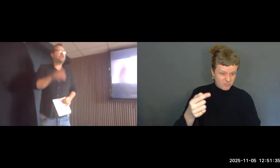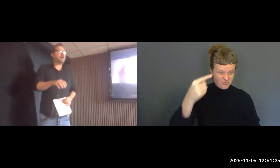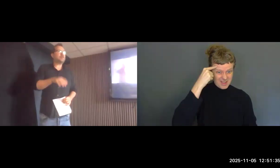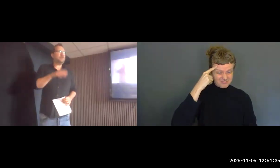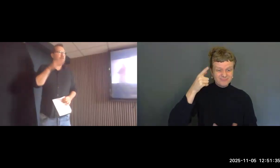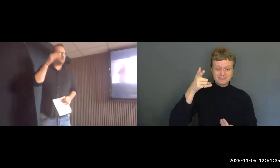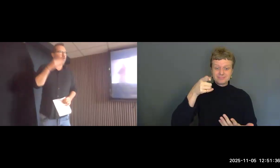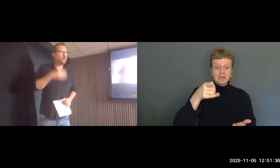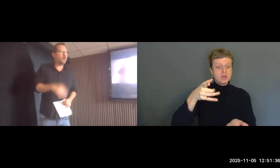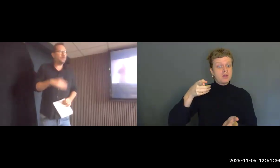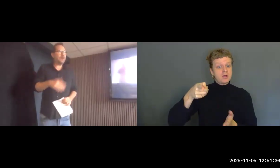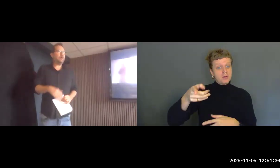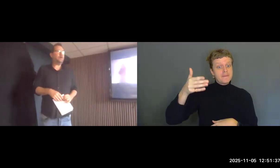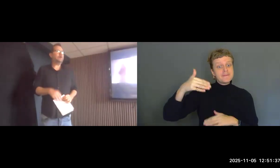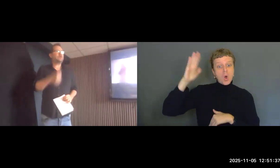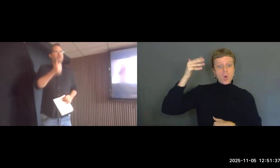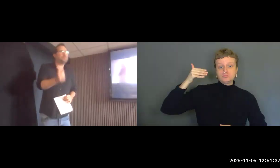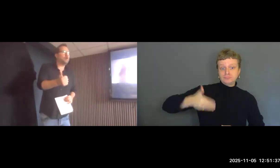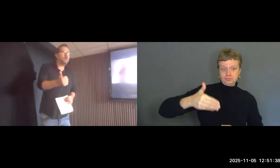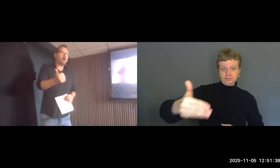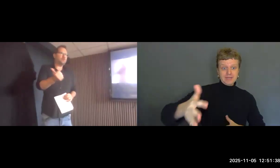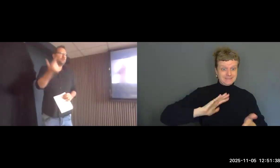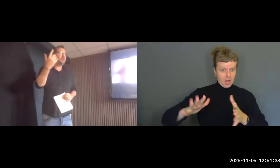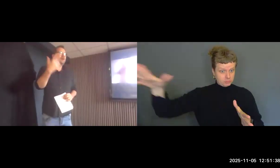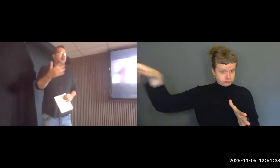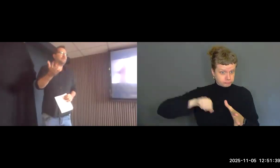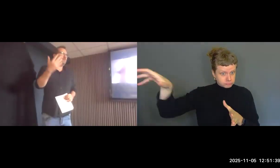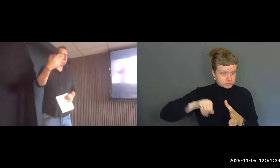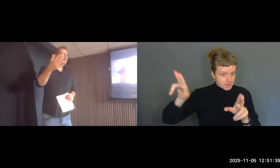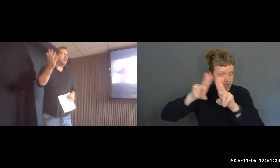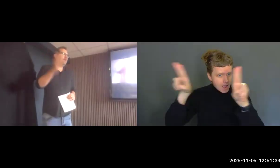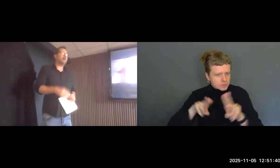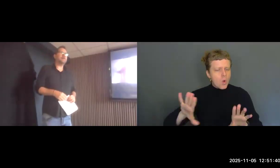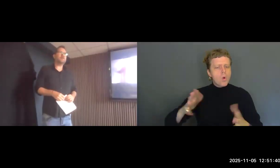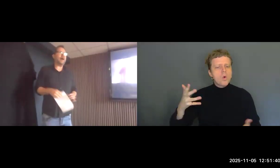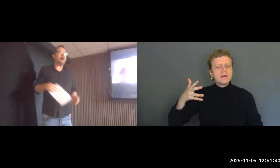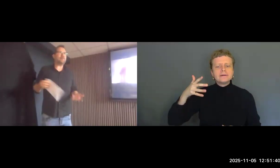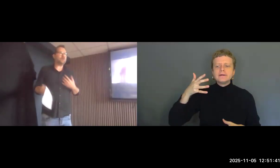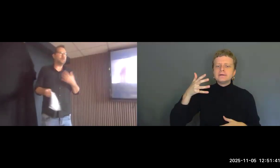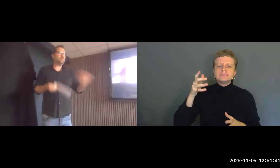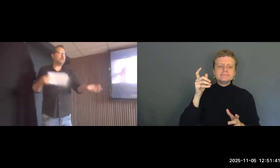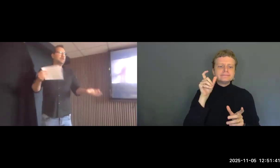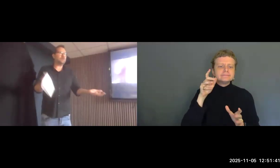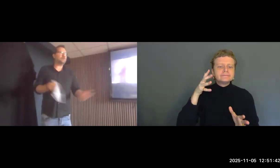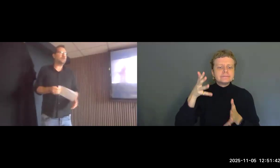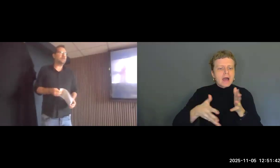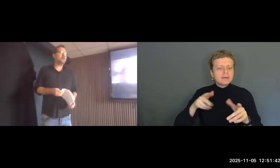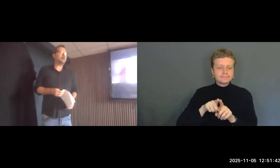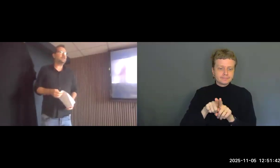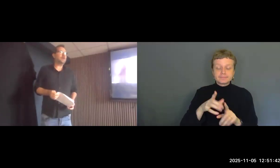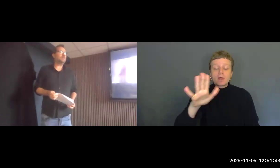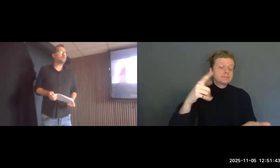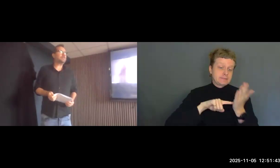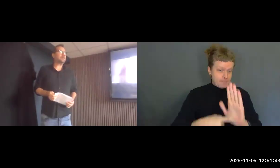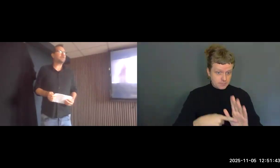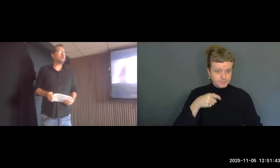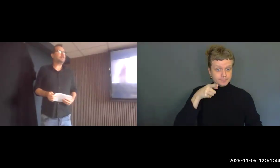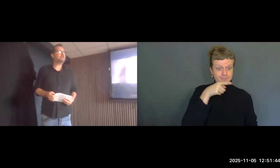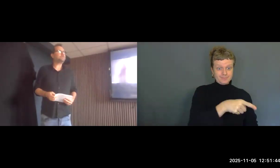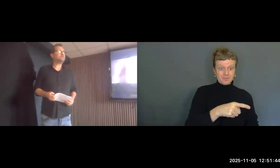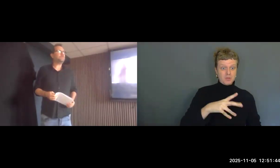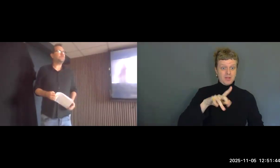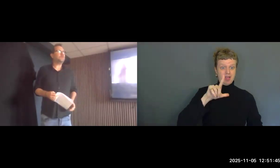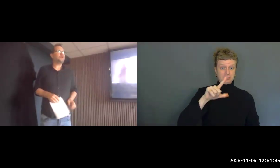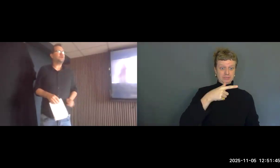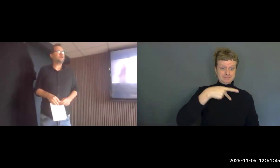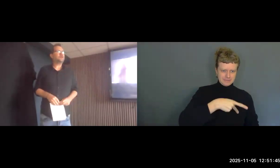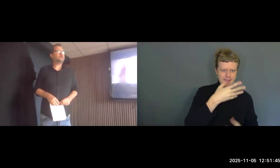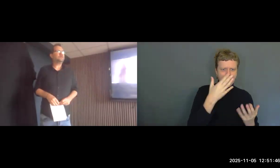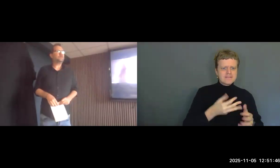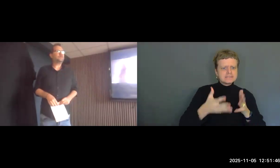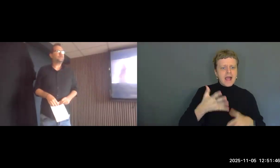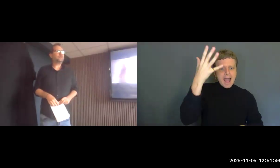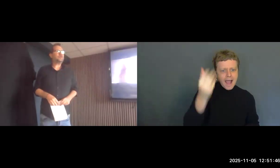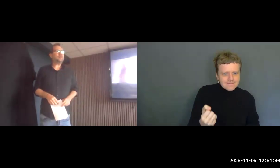It's not affecting core vocabulary, so pronouns and verbs like to have or to be, or to be able on these kinds of things?